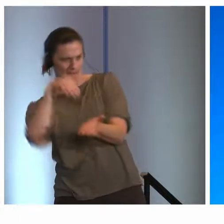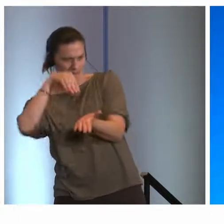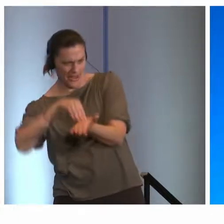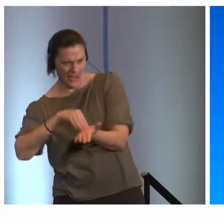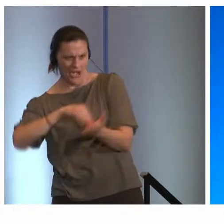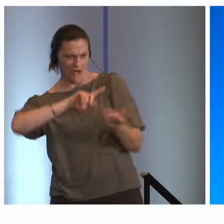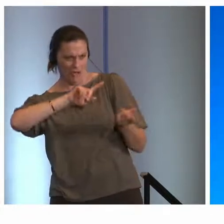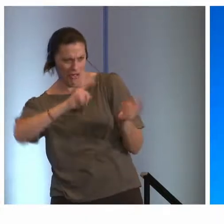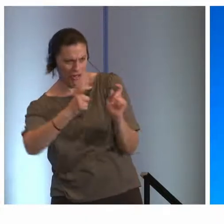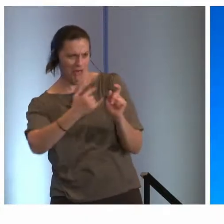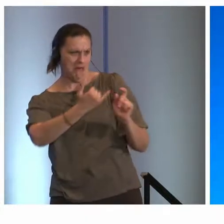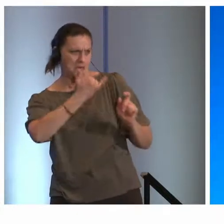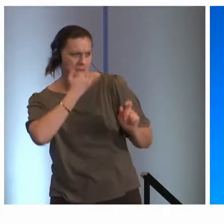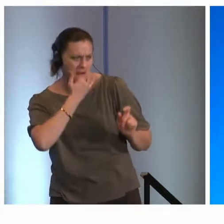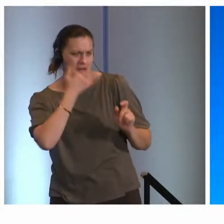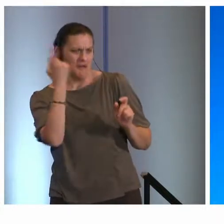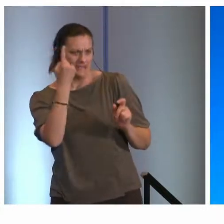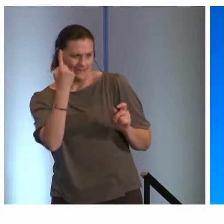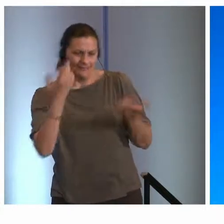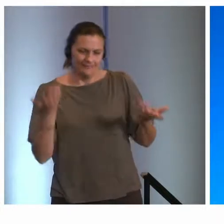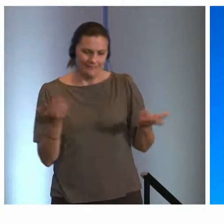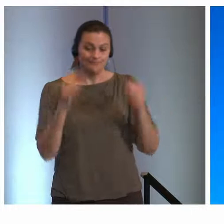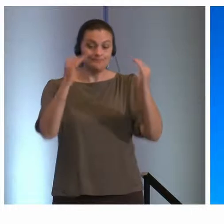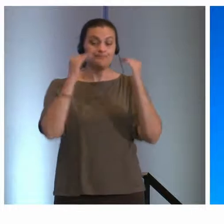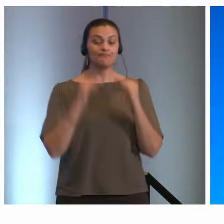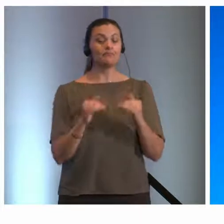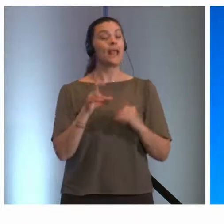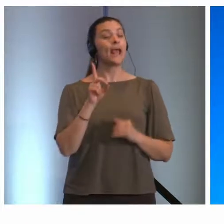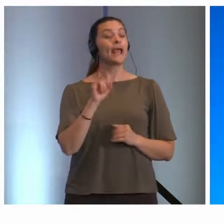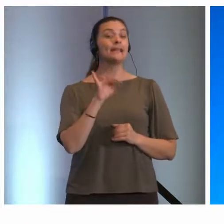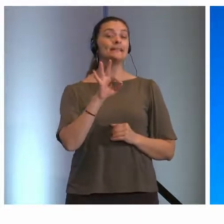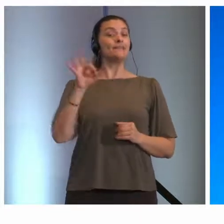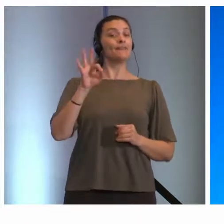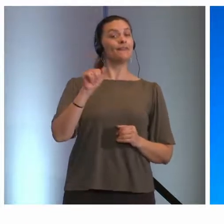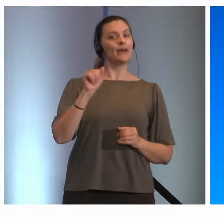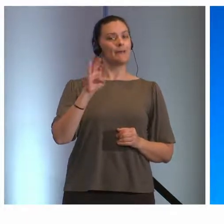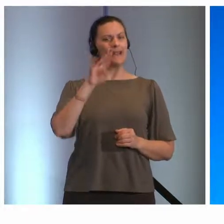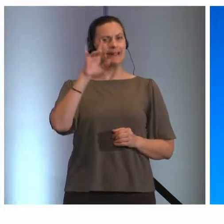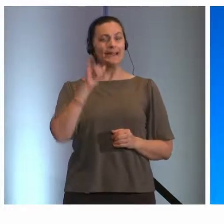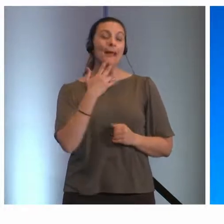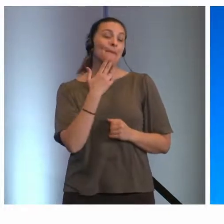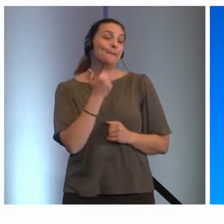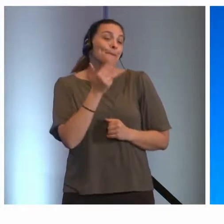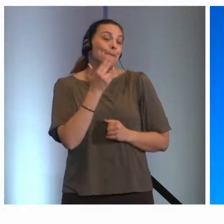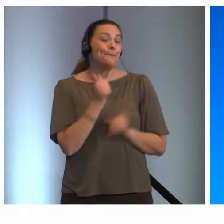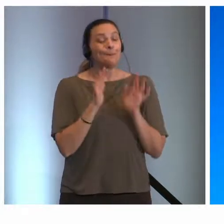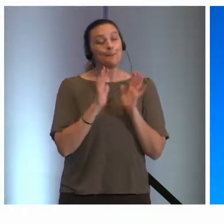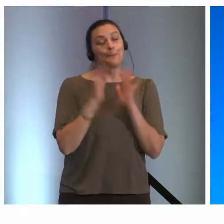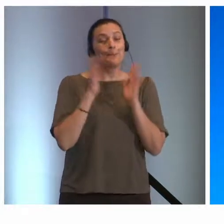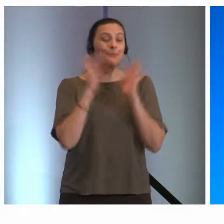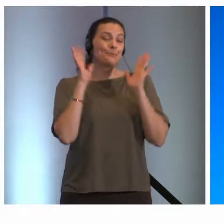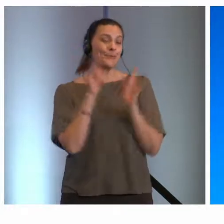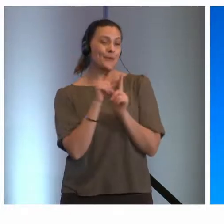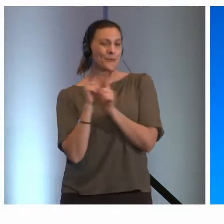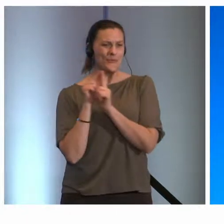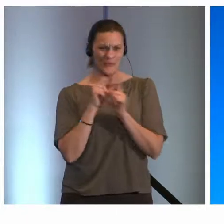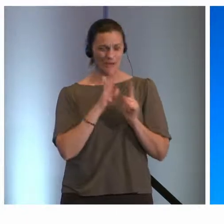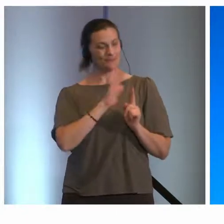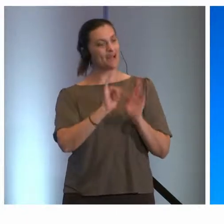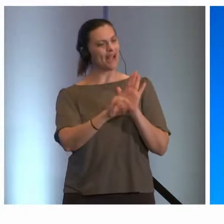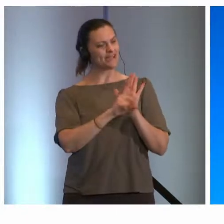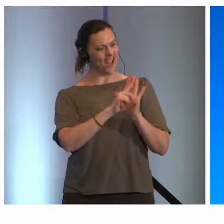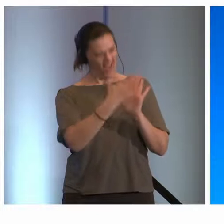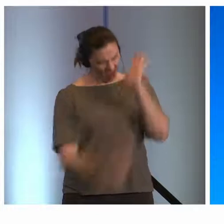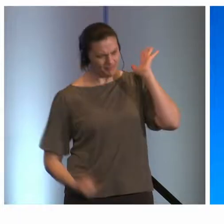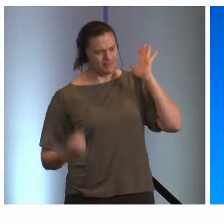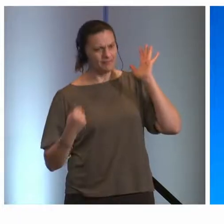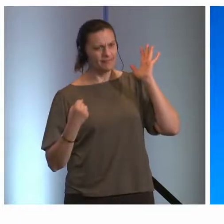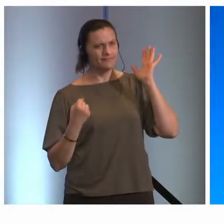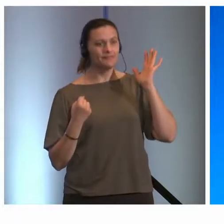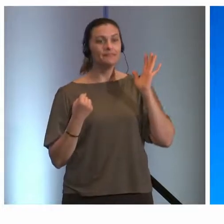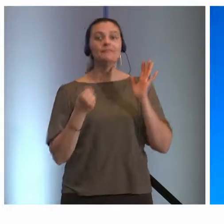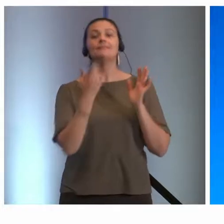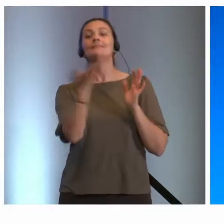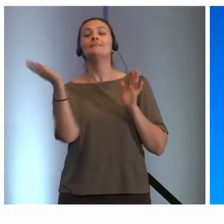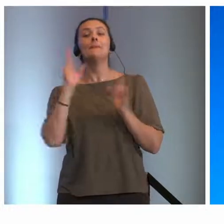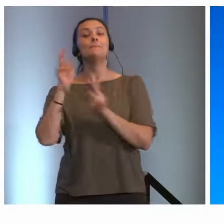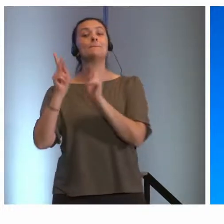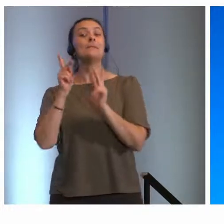the social model but, we regress as people sometimes.